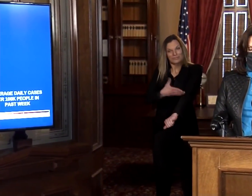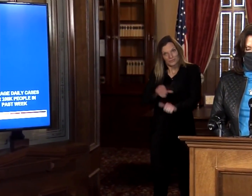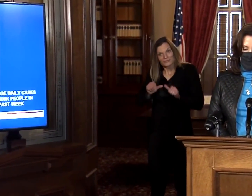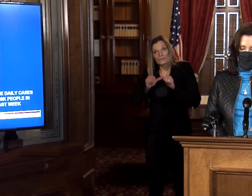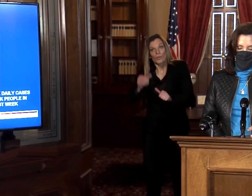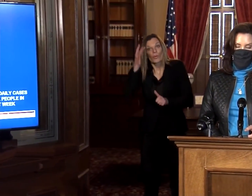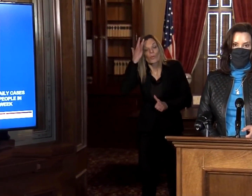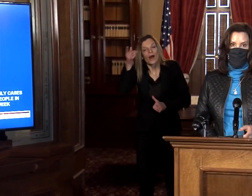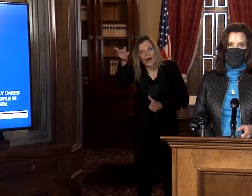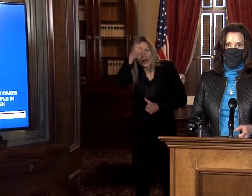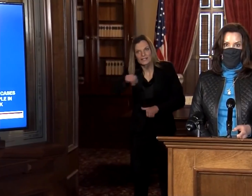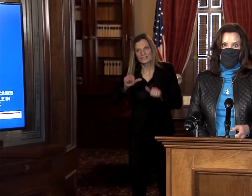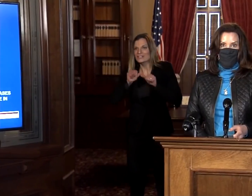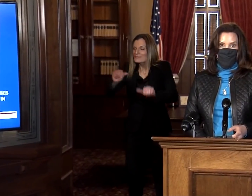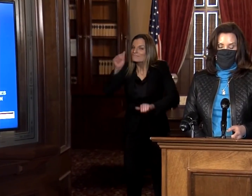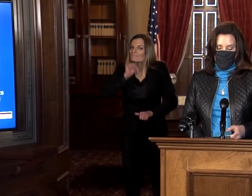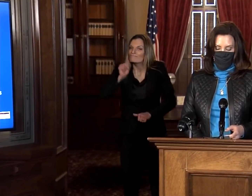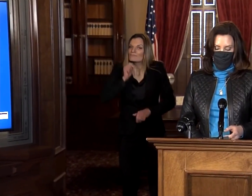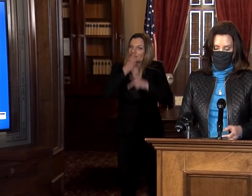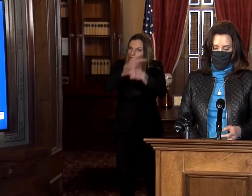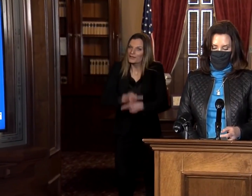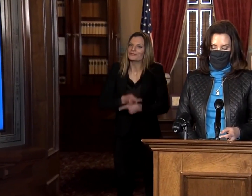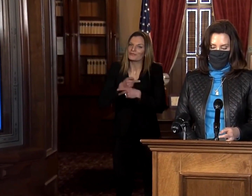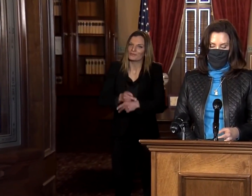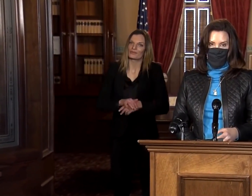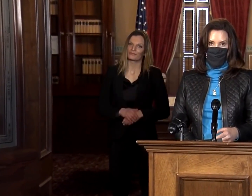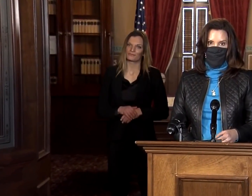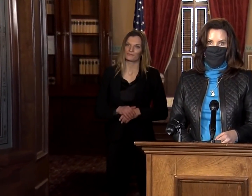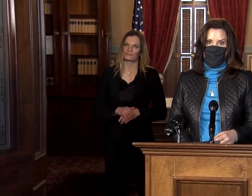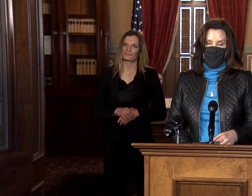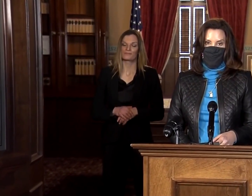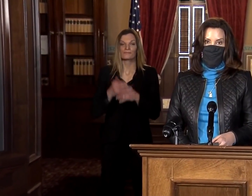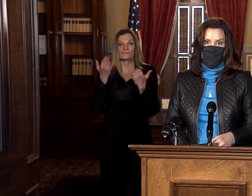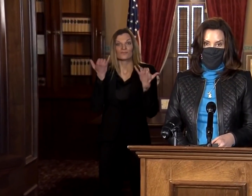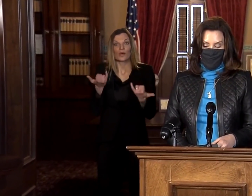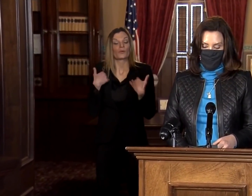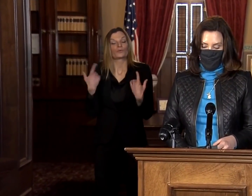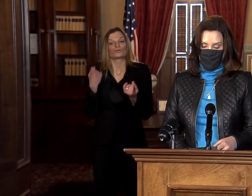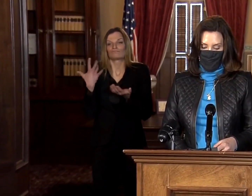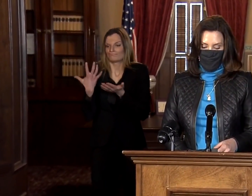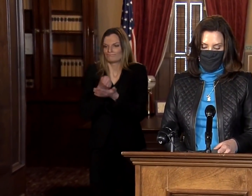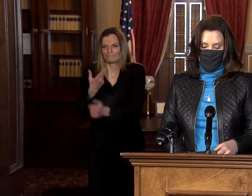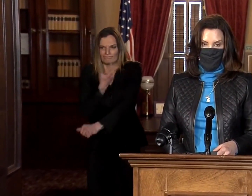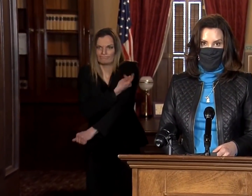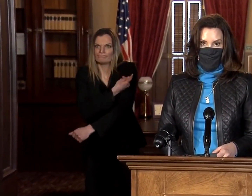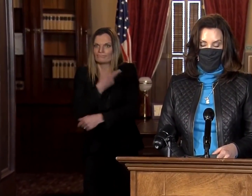We are coming to the end of 2020 in a stronger position than in a stronger position than most. most. It’s because of you. It’s because of you. So as we work to distribute the